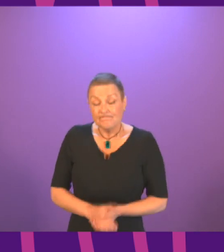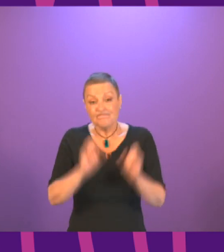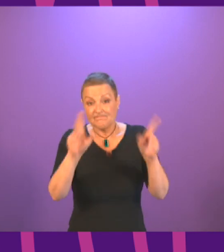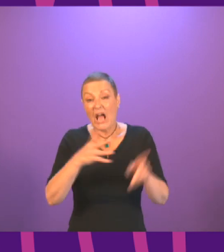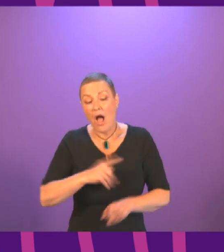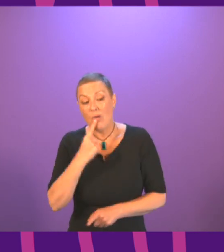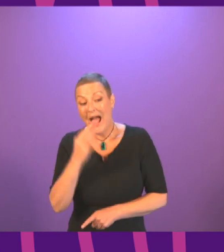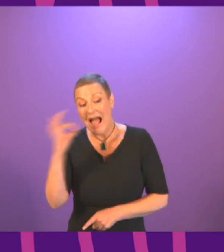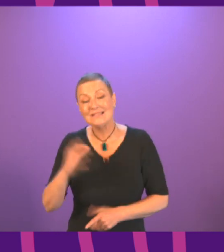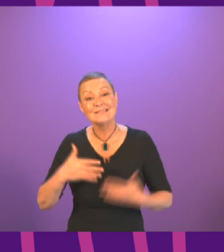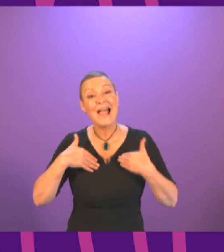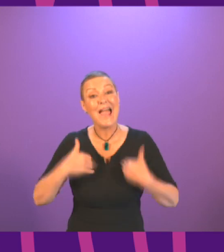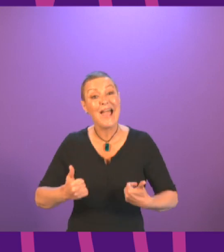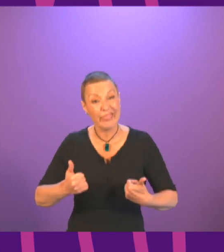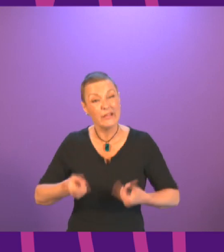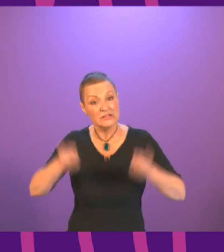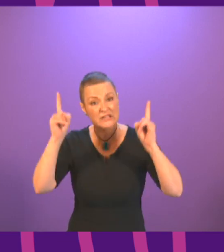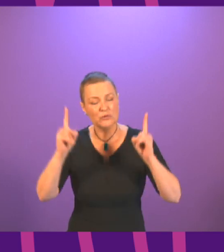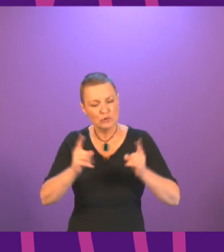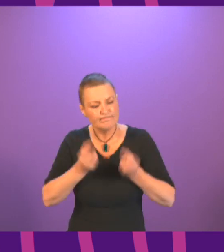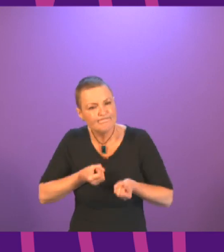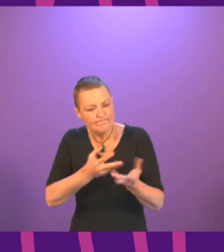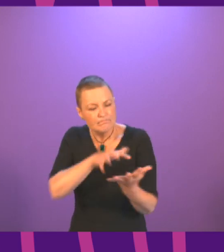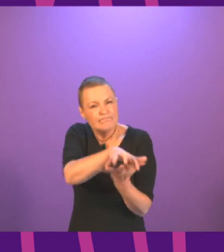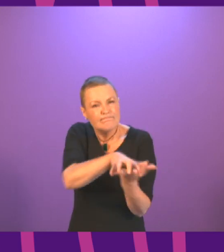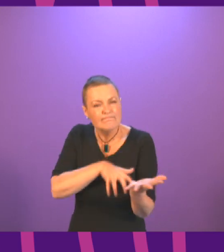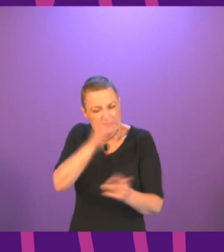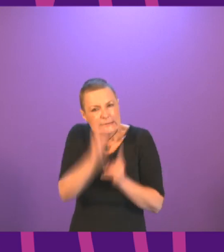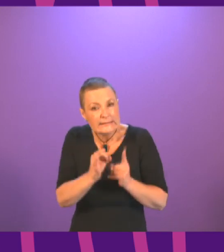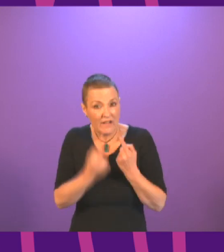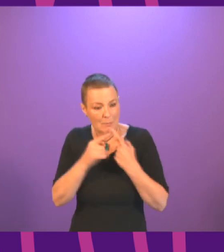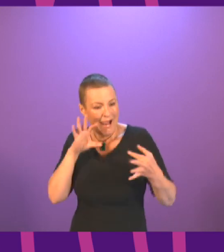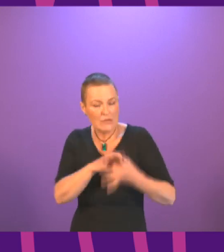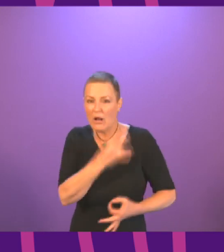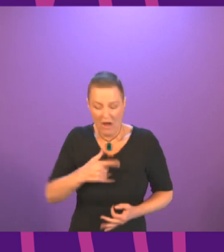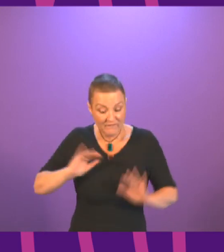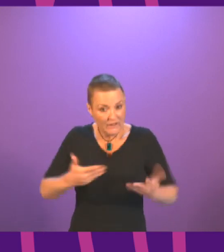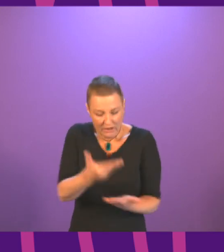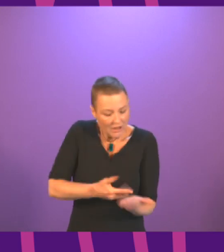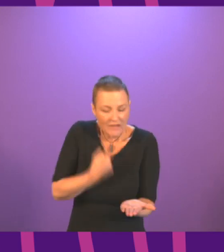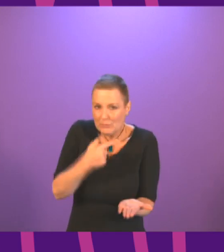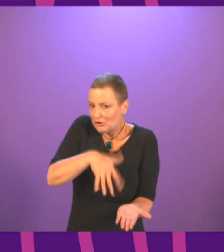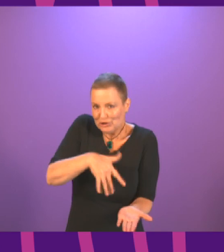the member with the detailed information about NHS Lanarkshire, as I do not have that in front of me. We do look at all these things regularly.